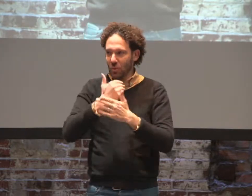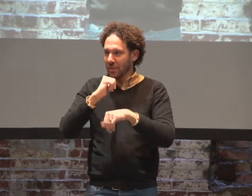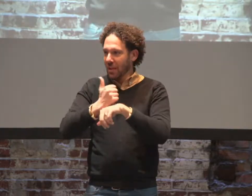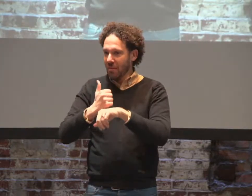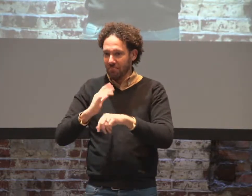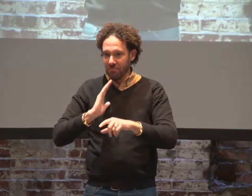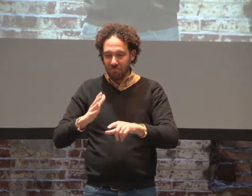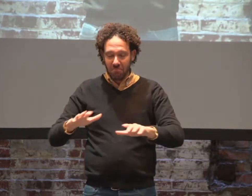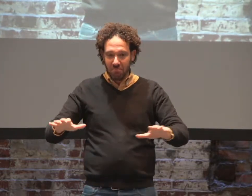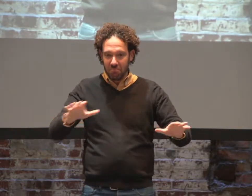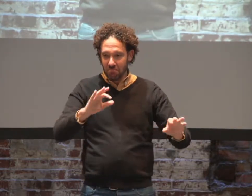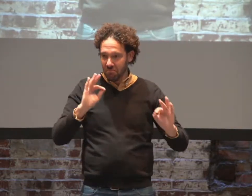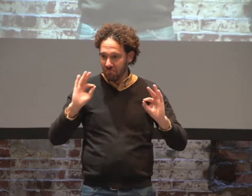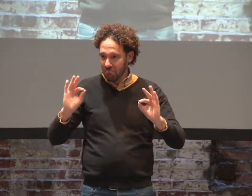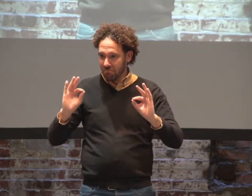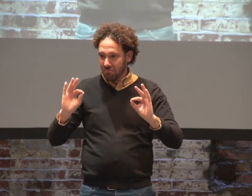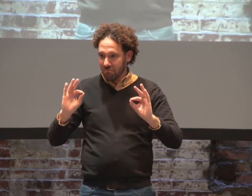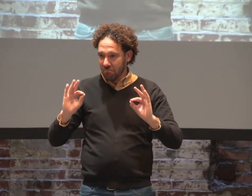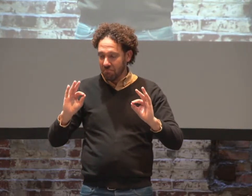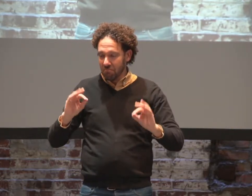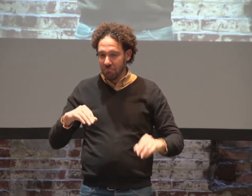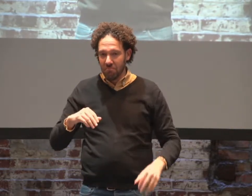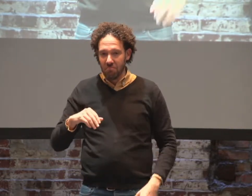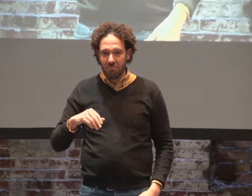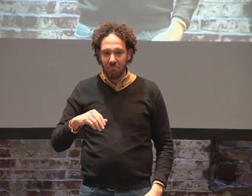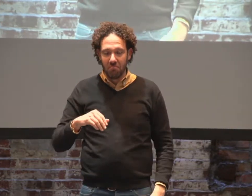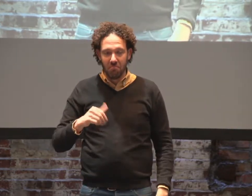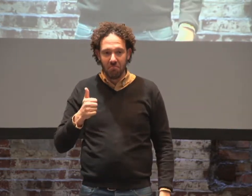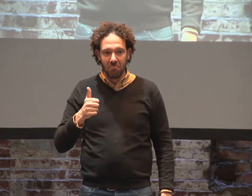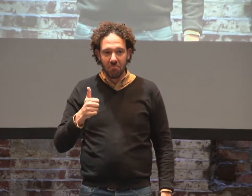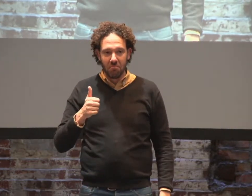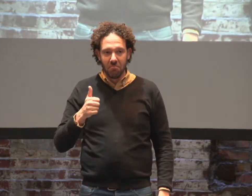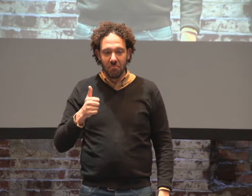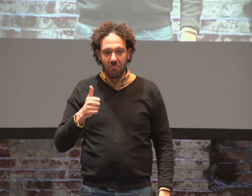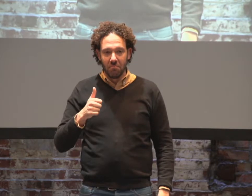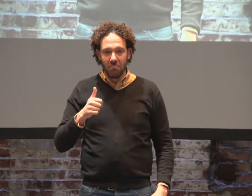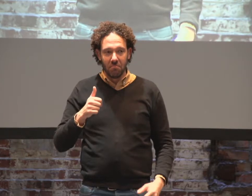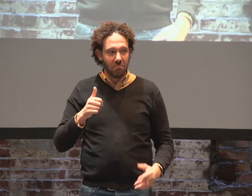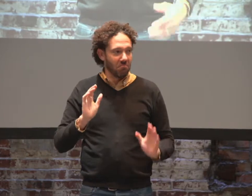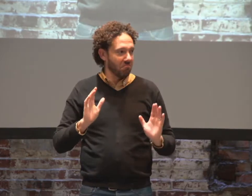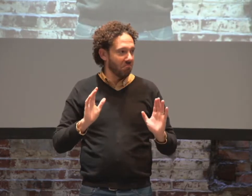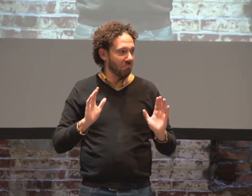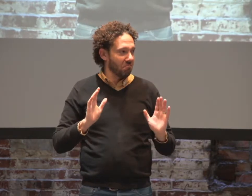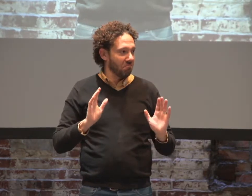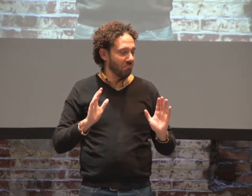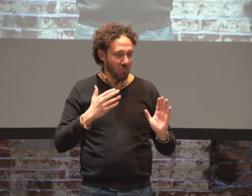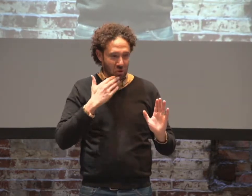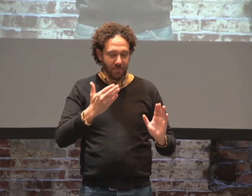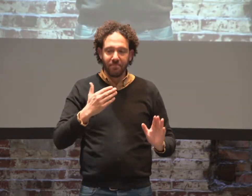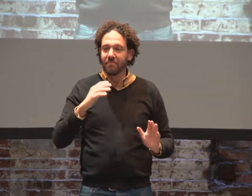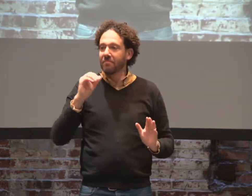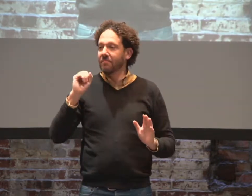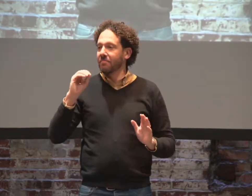We're on the same page in terms of communication, dynamics in the room. Looks good so far.